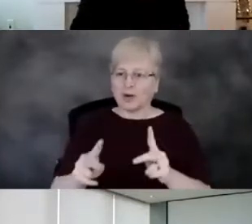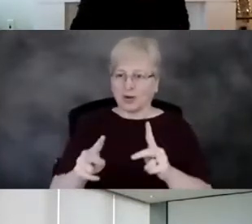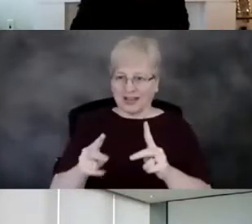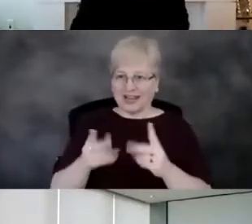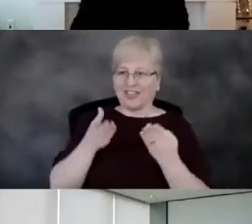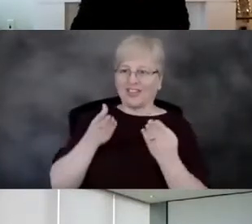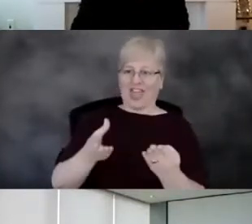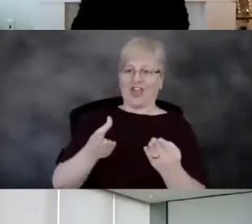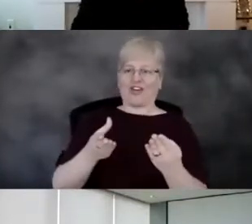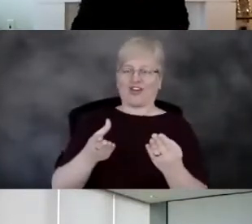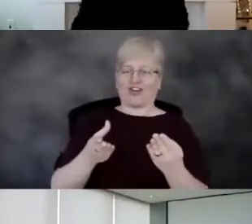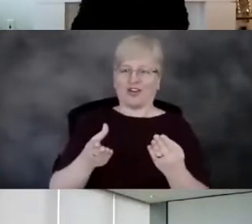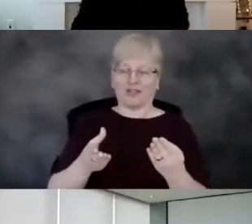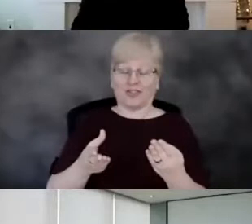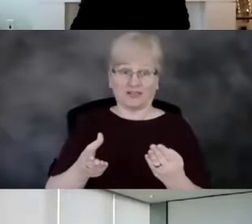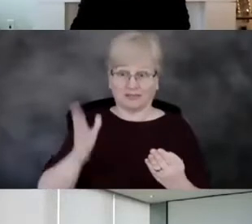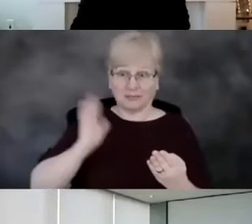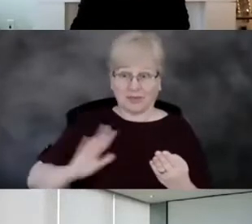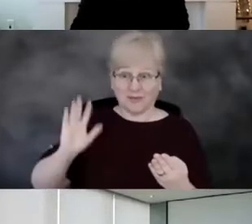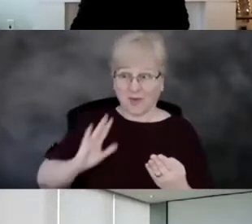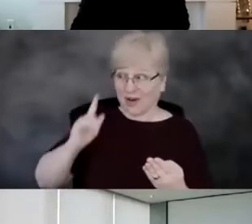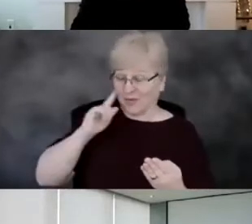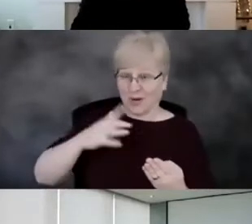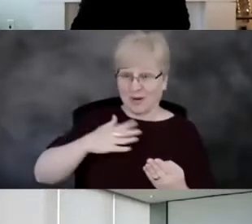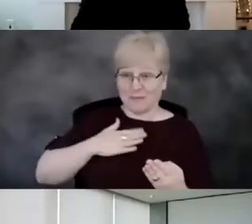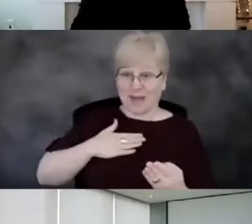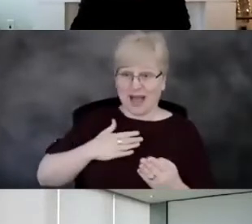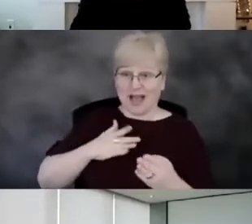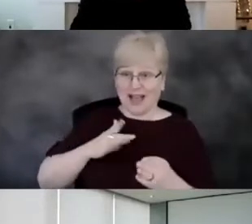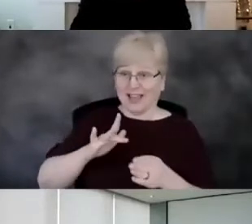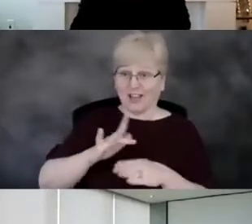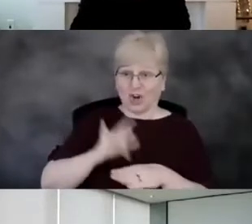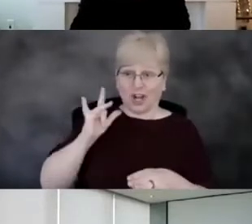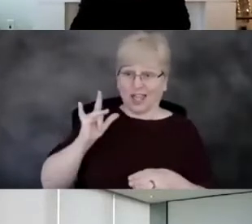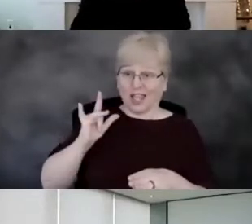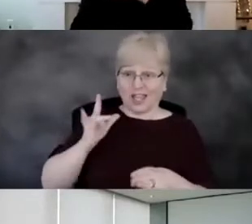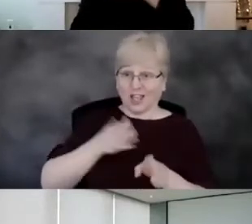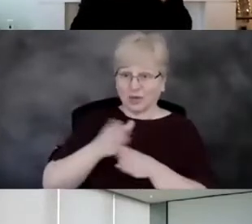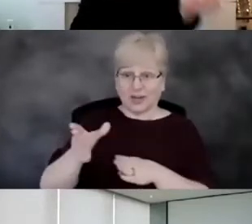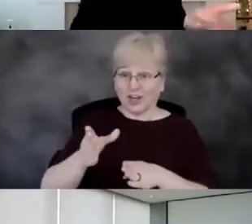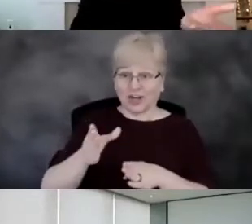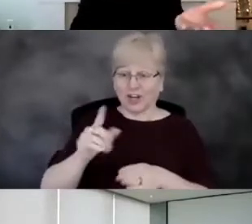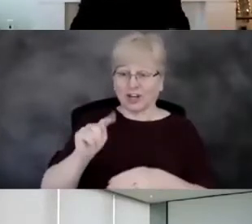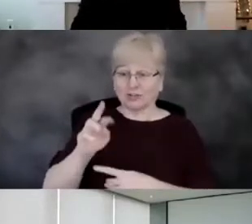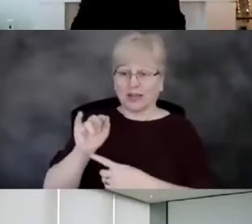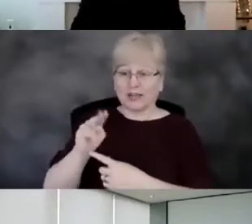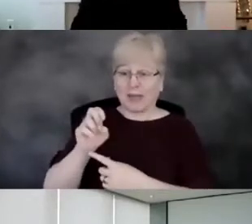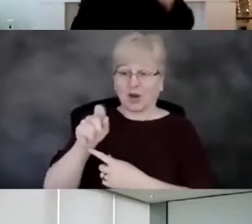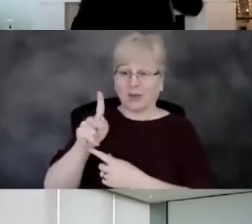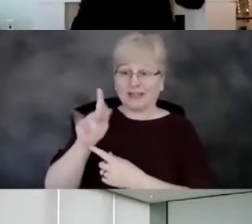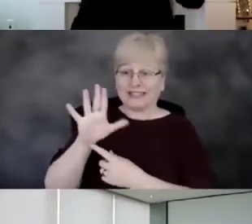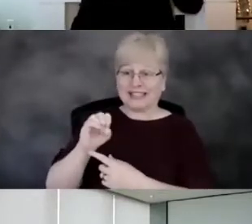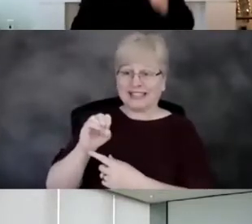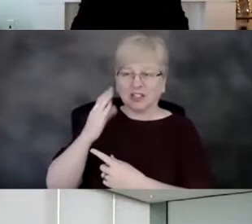earlier career, transparency did not have. And slides, did not have slides in the sense